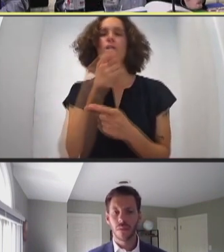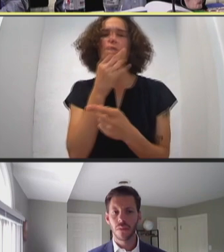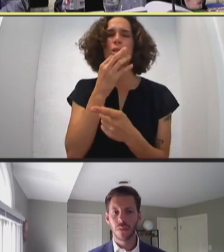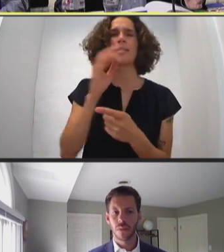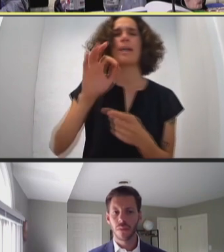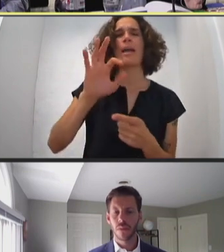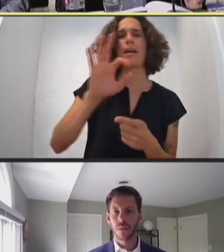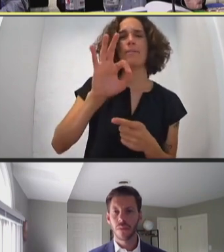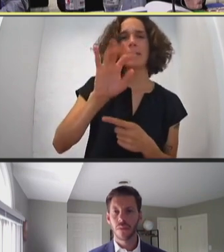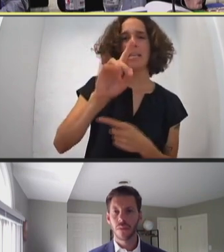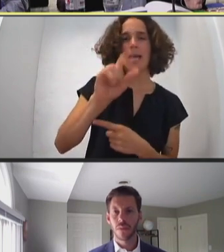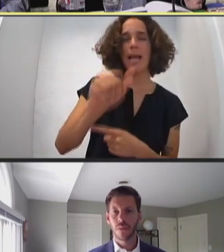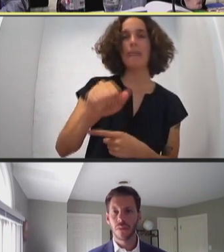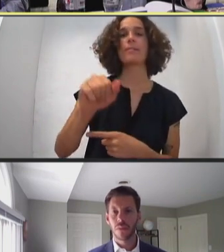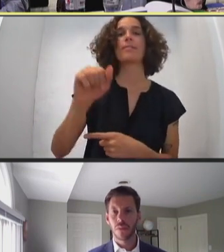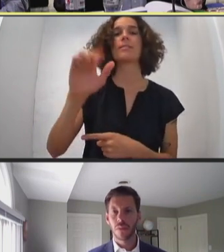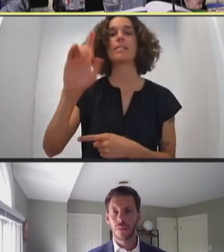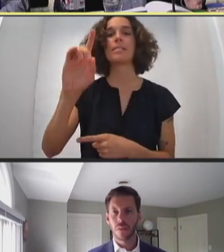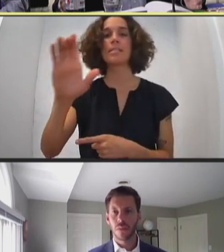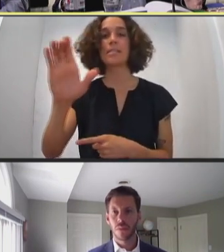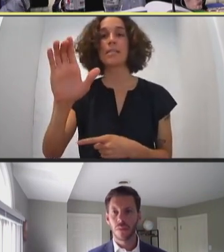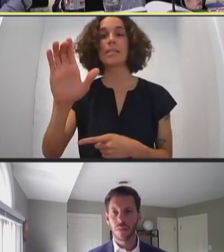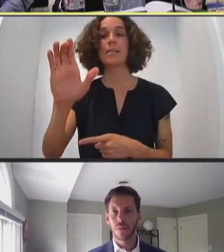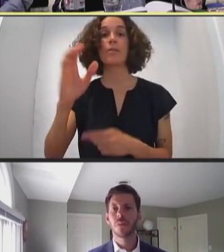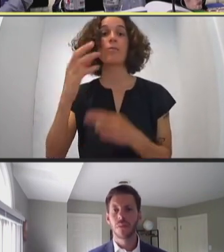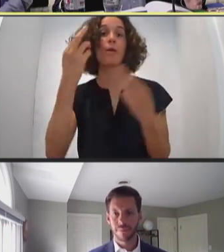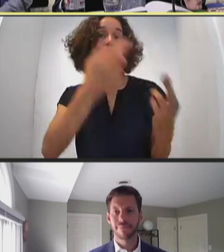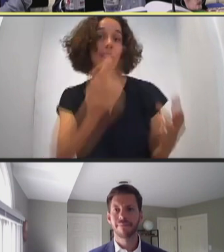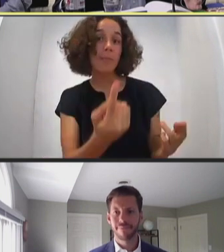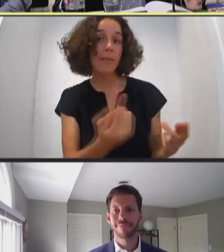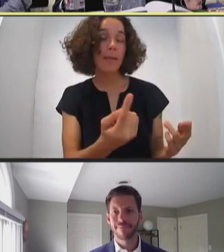patients are in providers offices wanting to get vaccinated. And so, the worst thing for